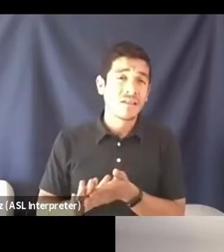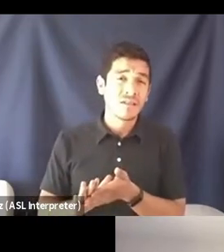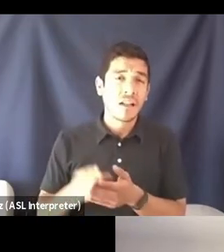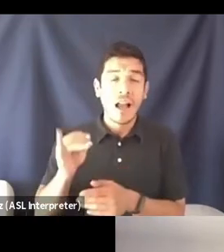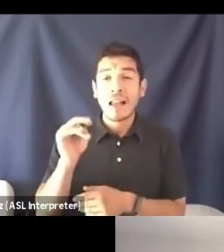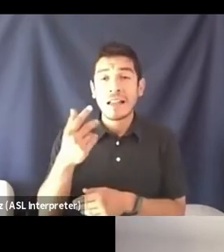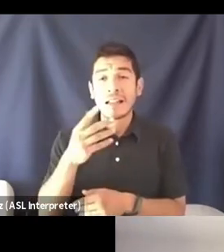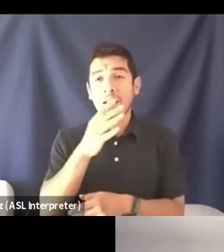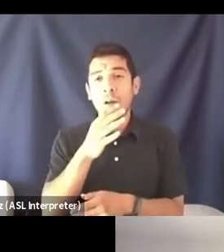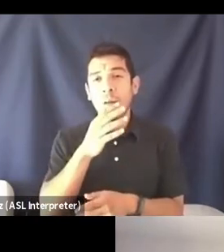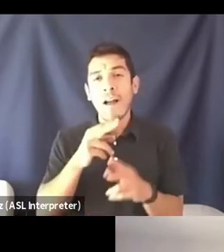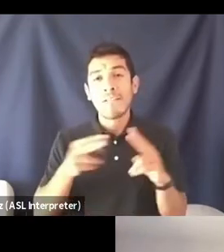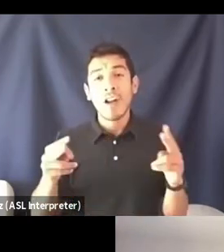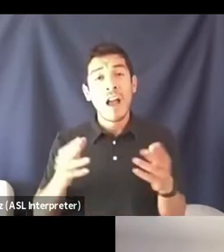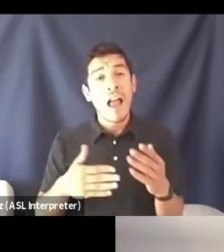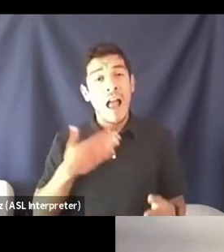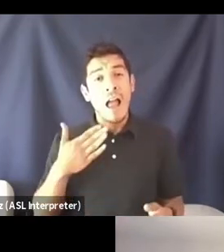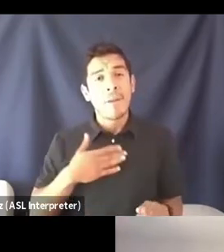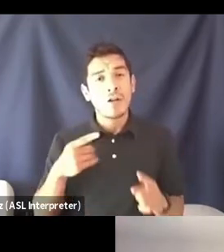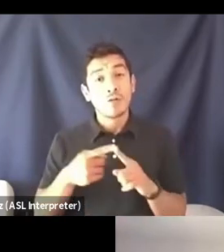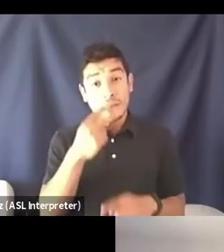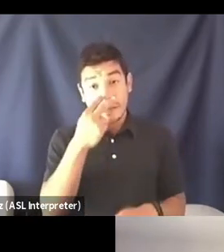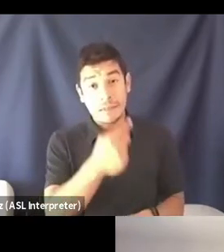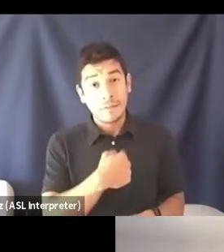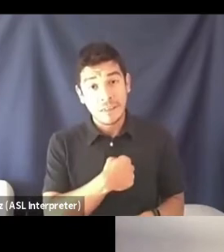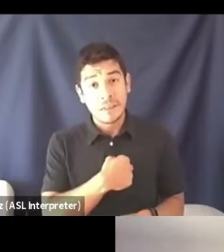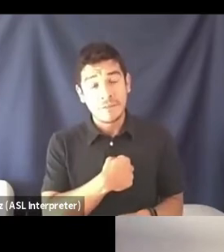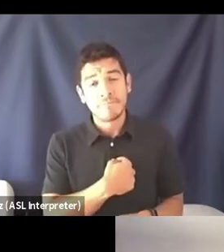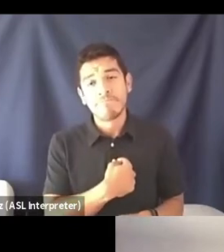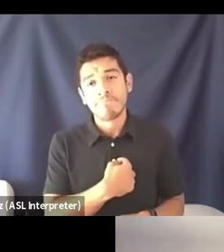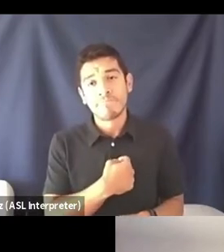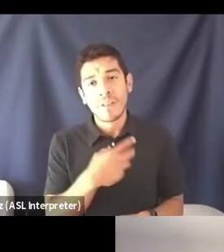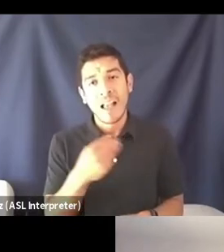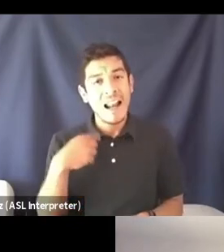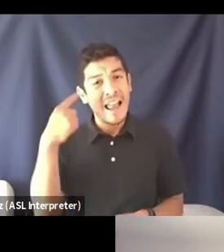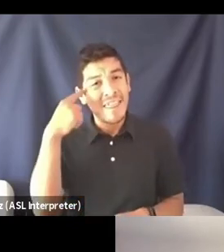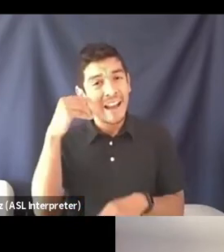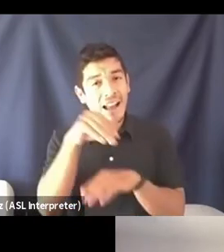she was actually very happy to see me. And I think at night after dinner,